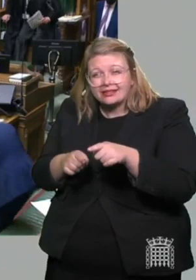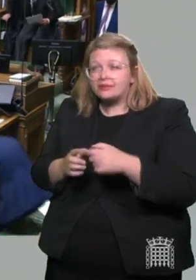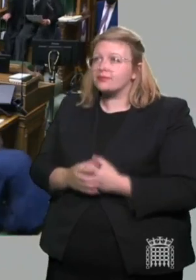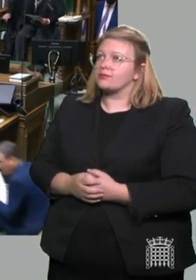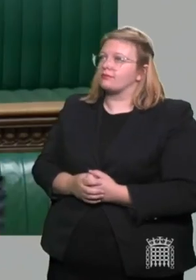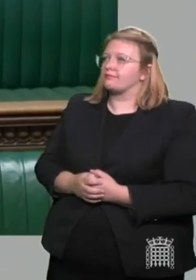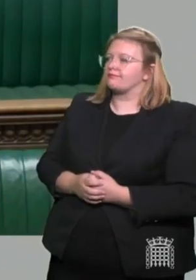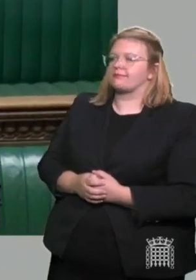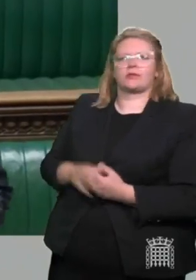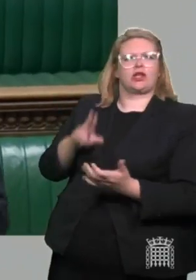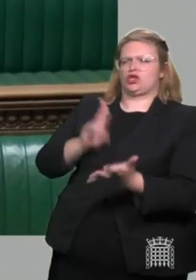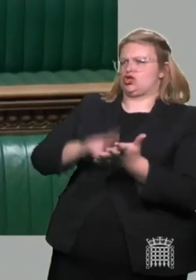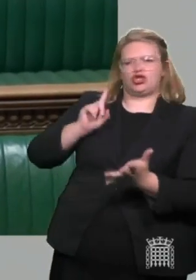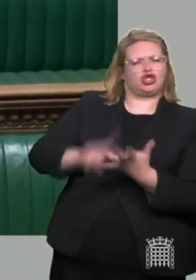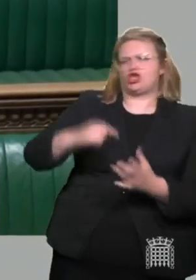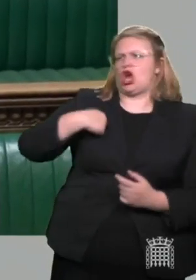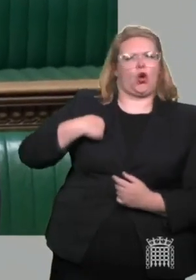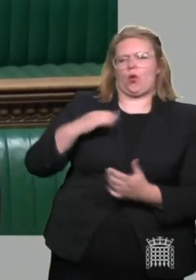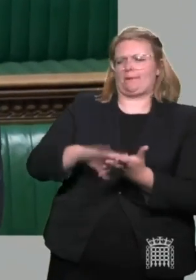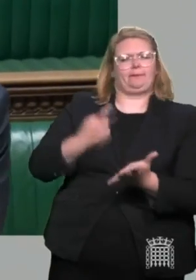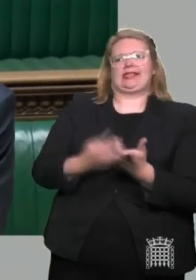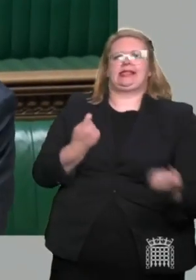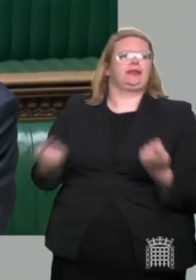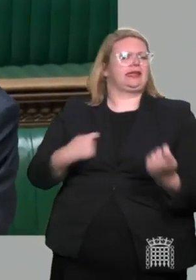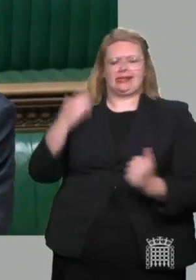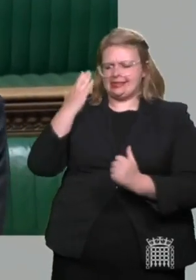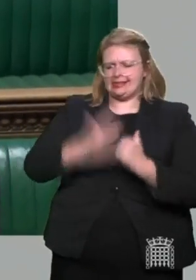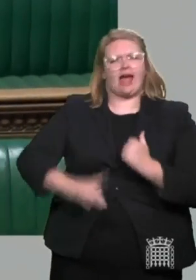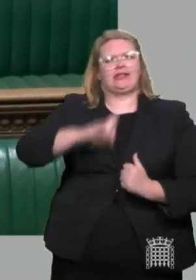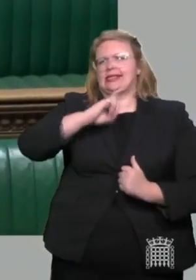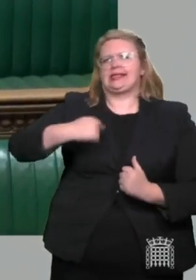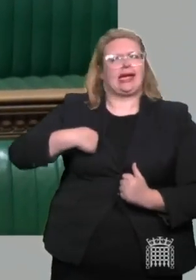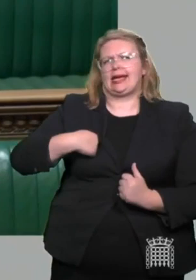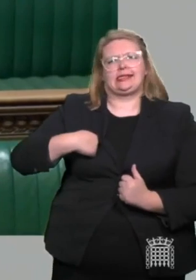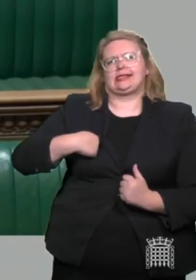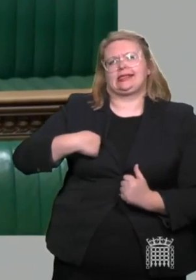No, Mr Speaker. The right hon. And learned Gentleman is a lawyer,